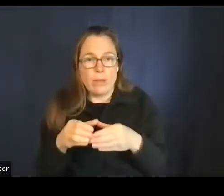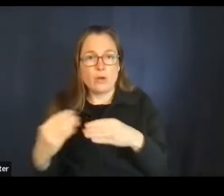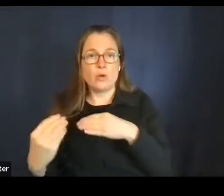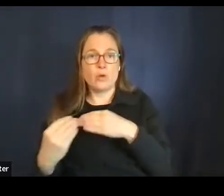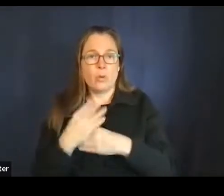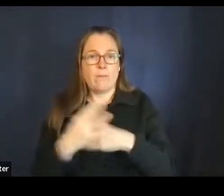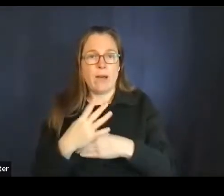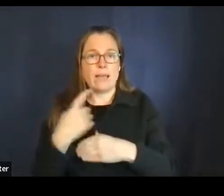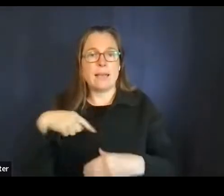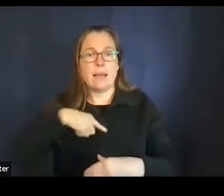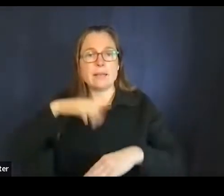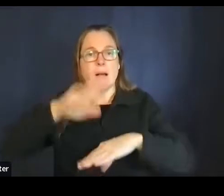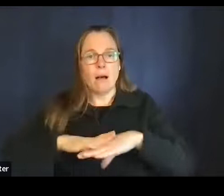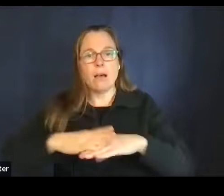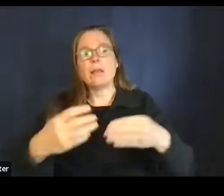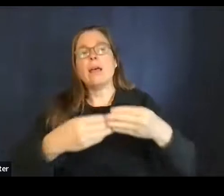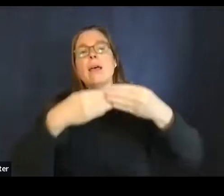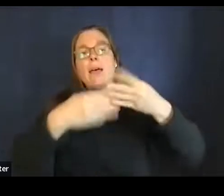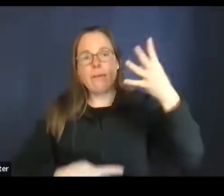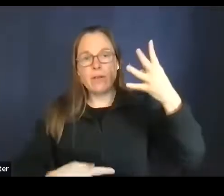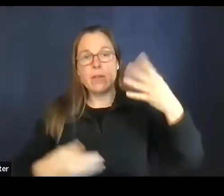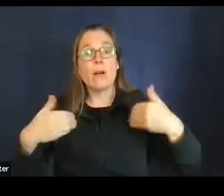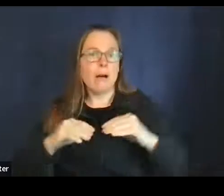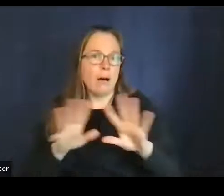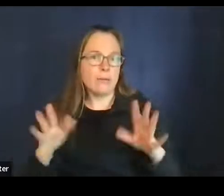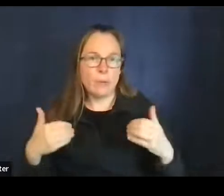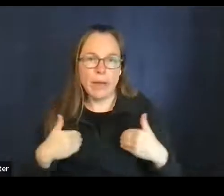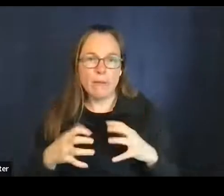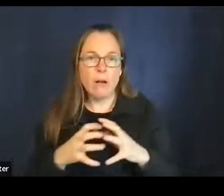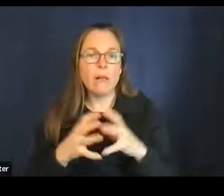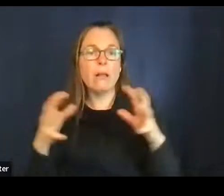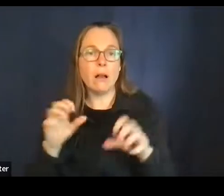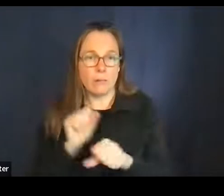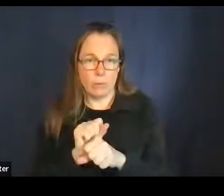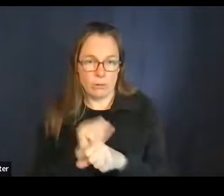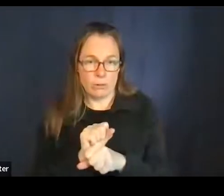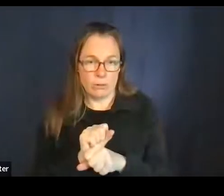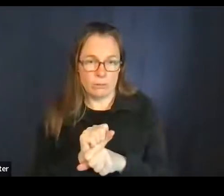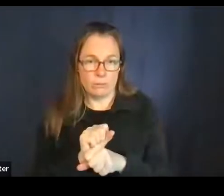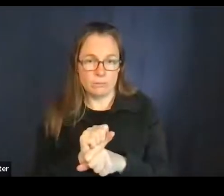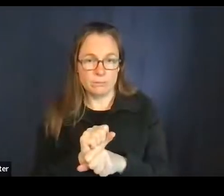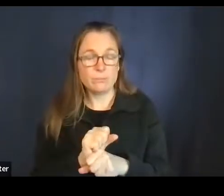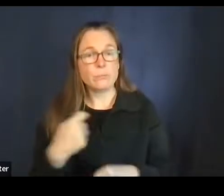When obviously a ton of work to do, as you've heard and we’ll want to know on a on a consistent basis,